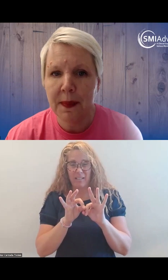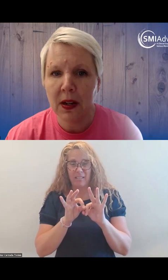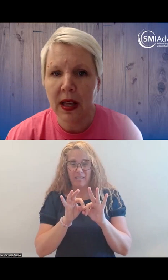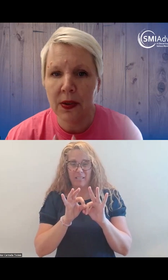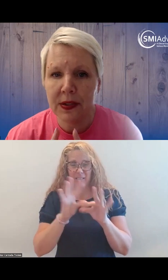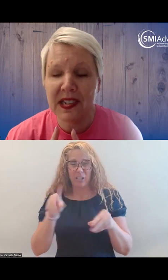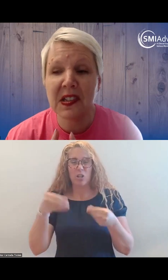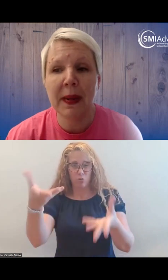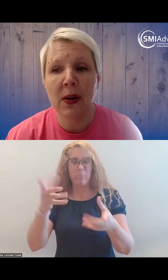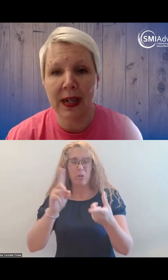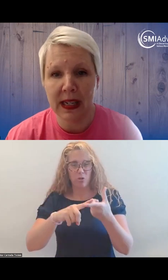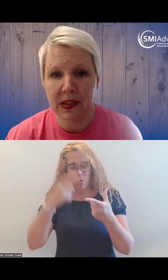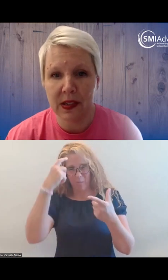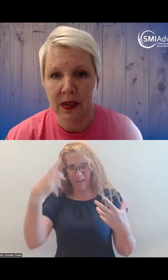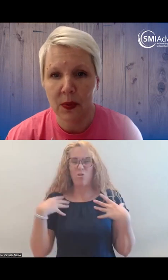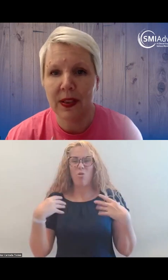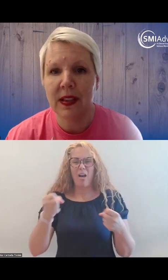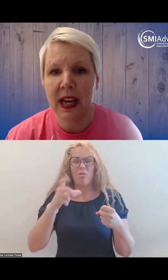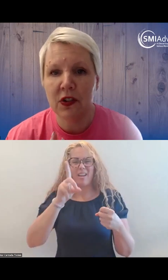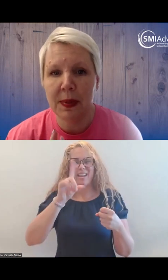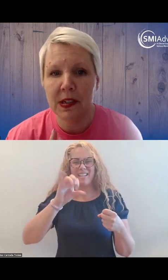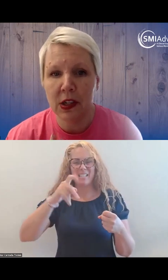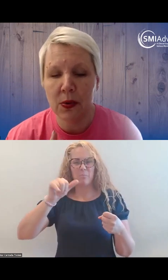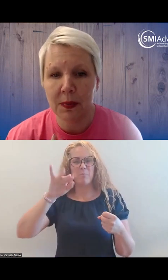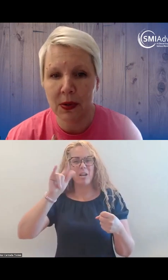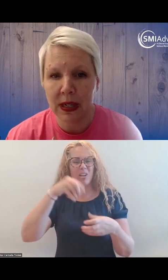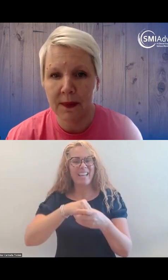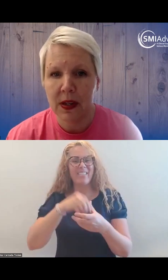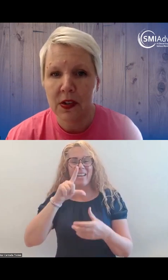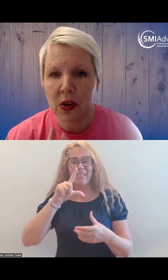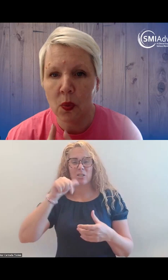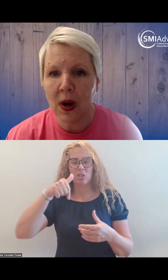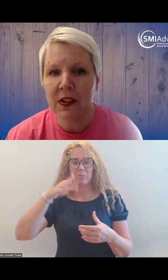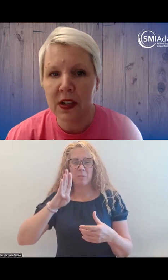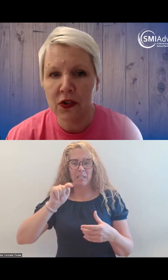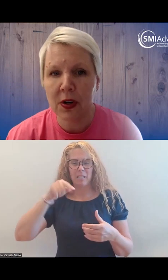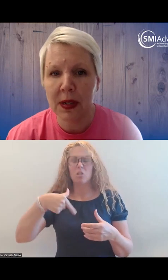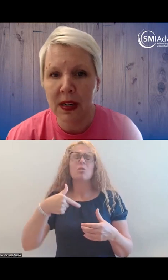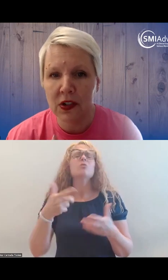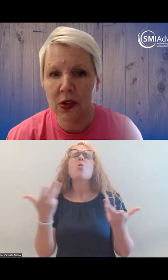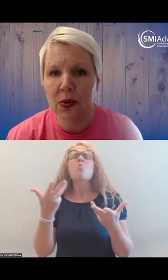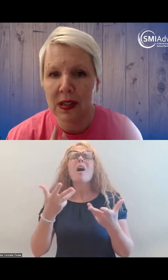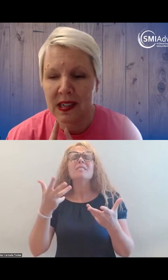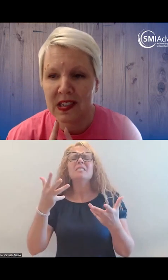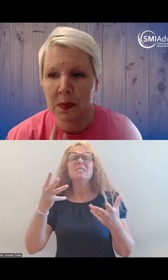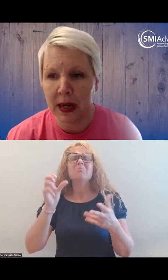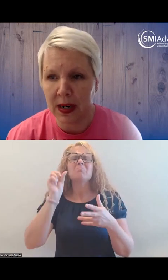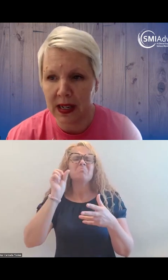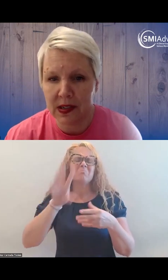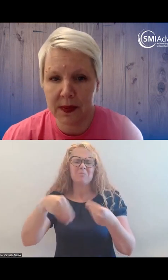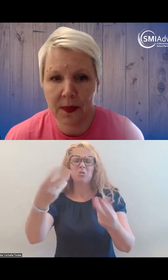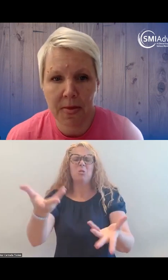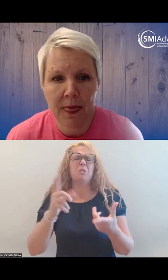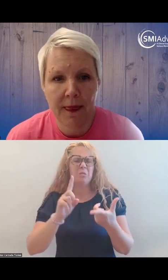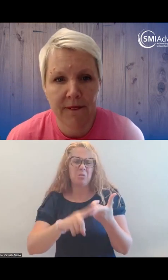MENTAL HEALTH DISPARITIES IN THE LGBTQ COMMUNITY? SO WHAT CONTRIBUTED TO THE DISPARITIES?